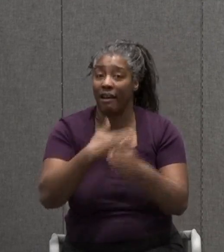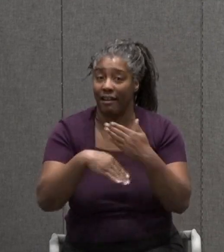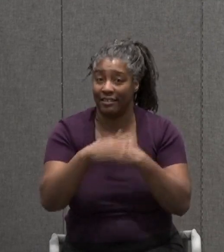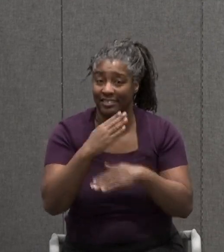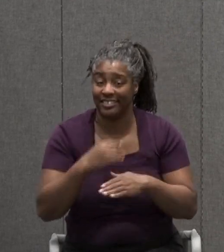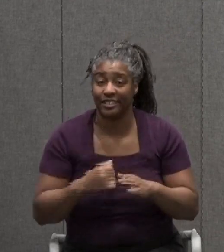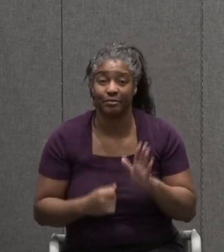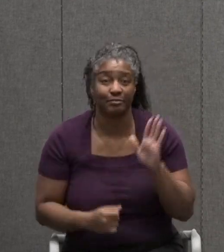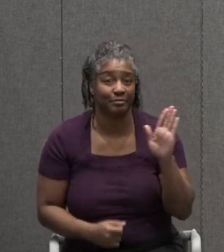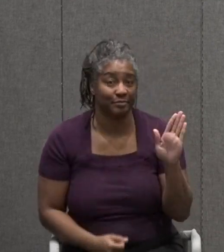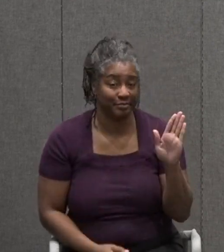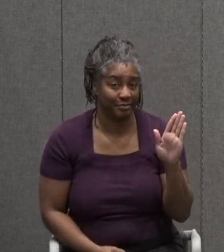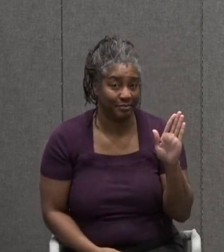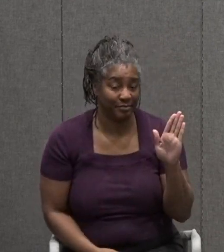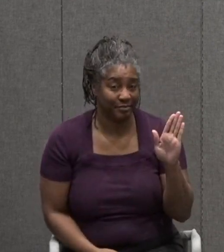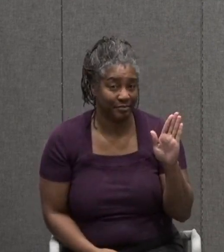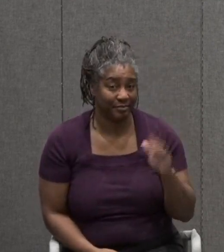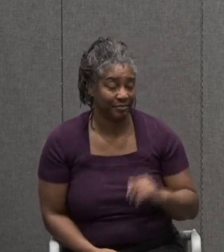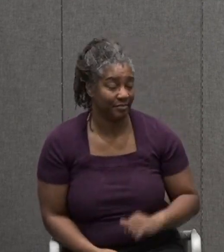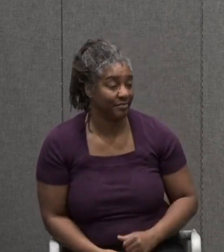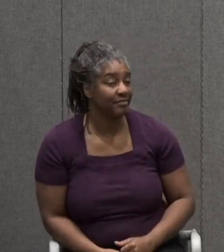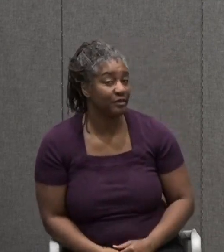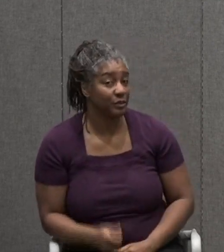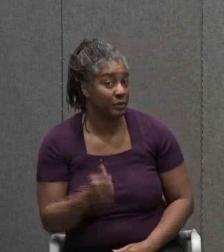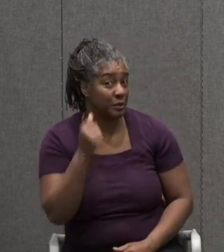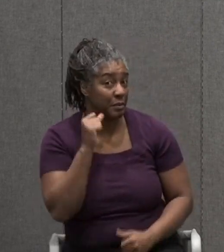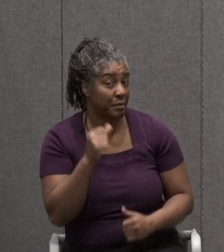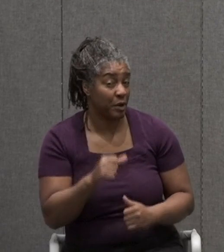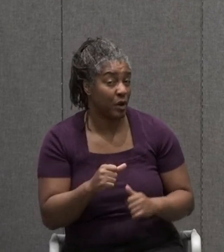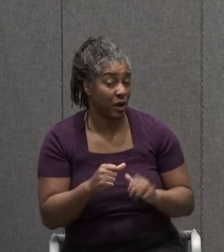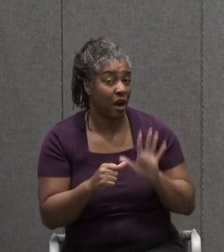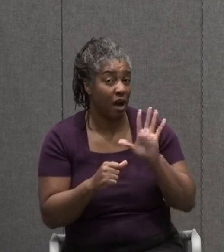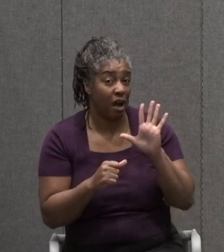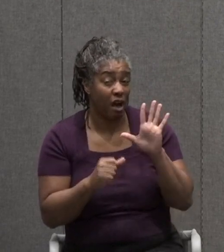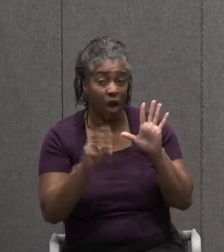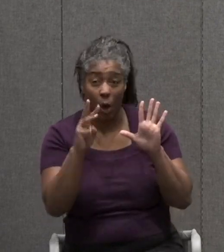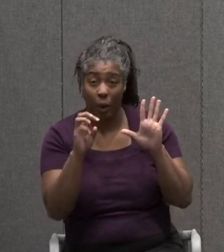So remember web really wide fingers, claw like a claw,